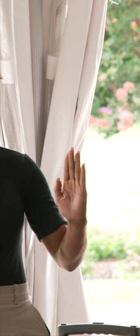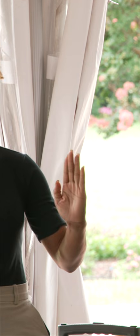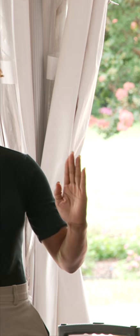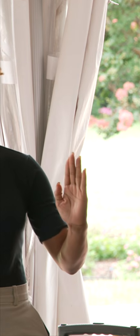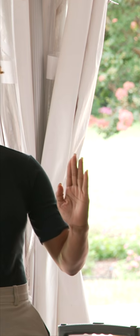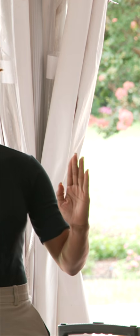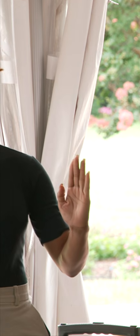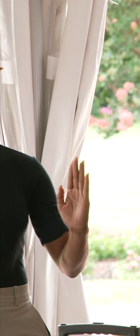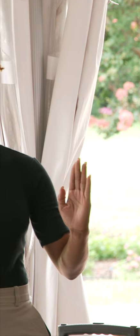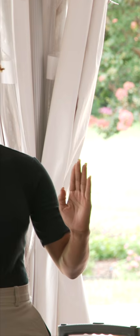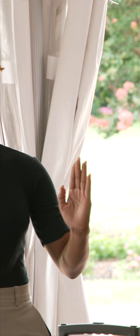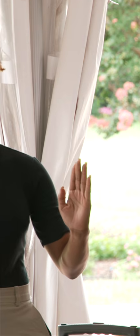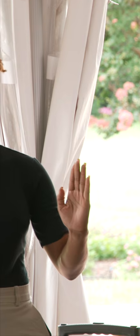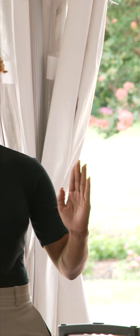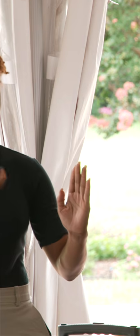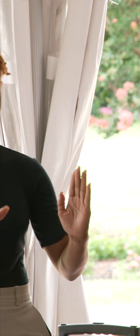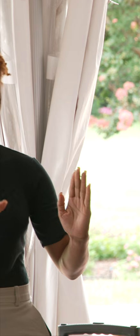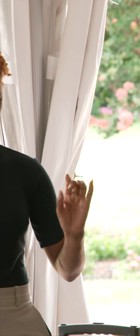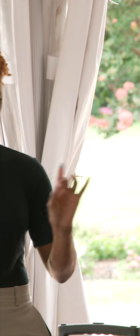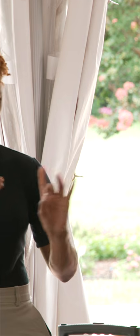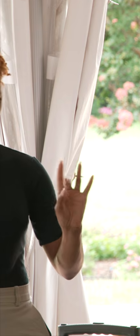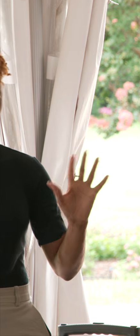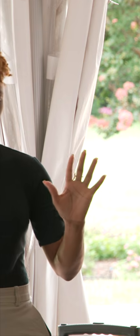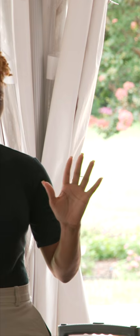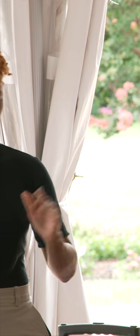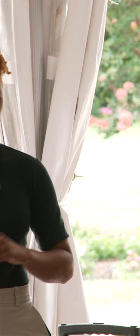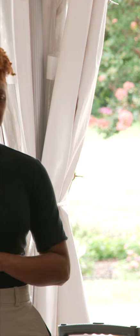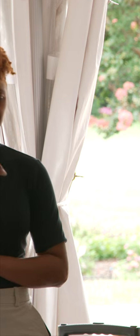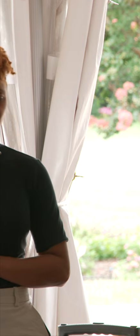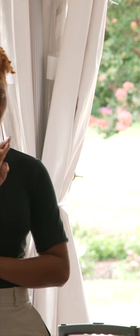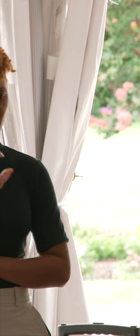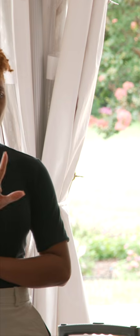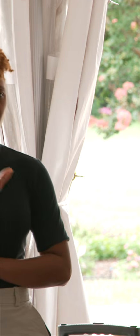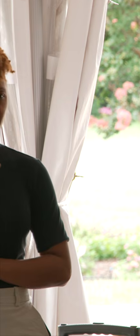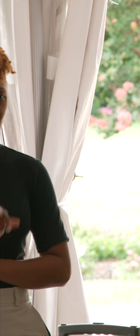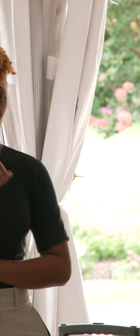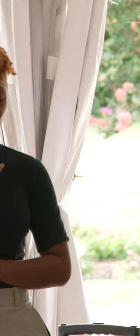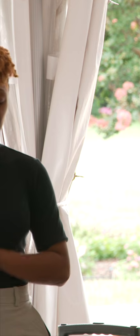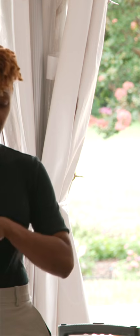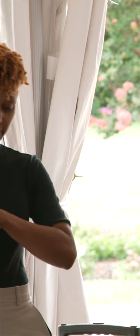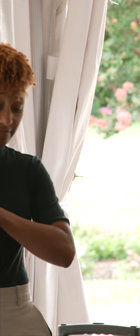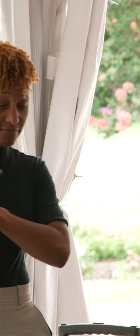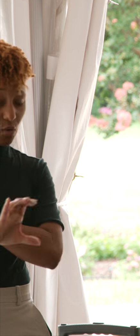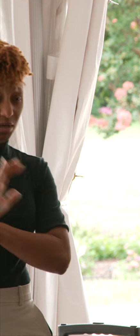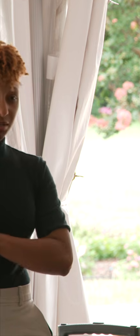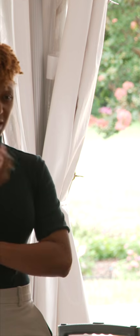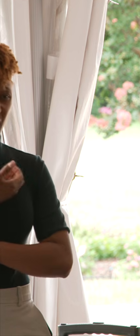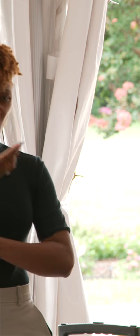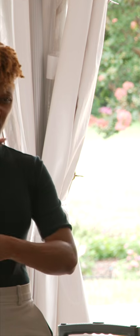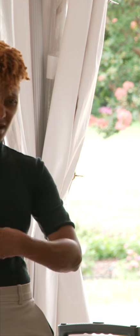The ultimate betrayal that forced our nation to reexamine its medical